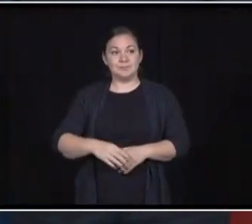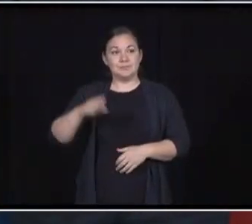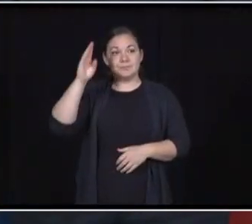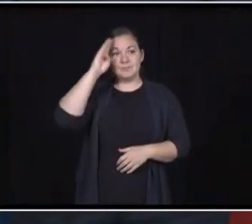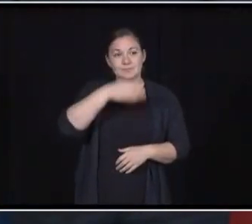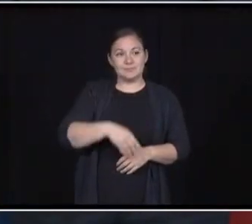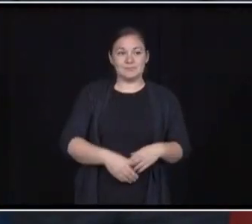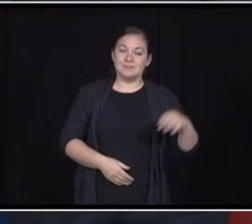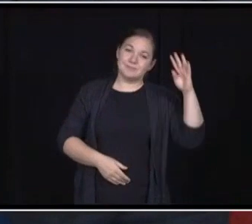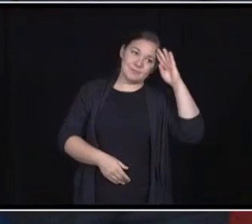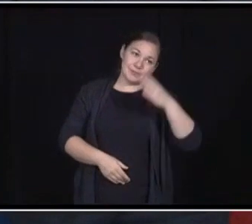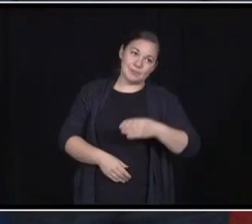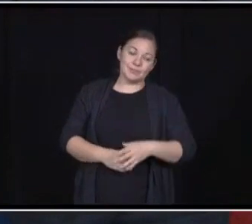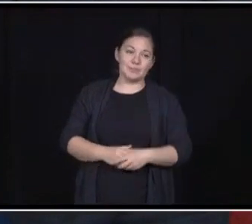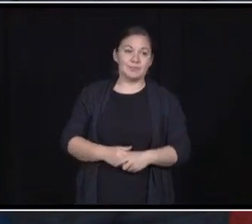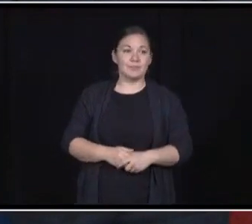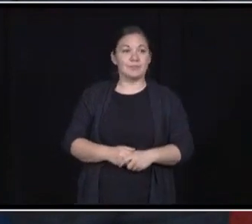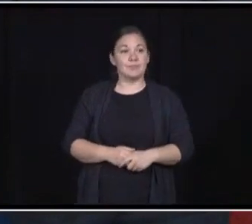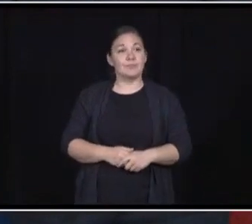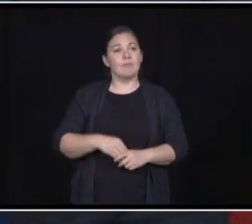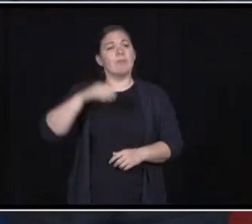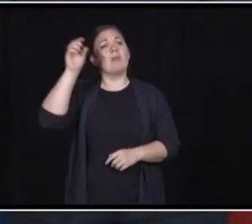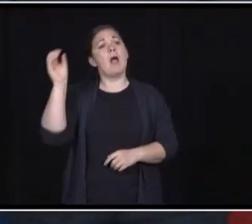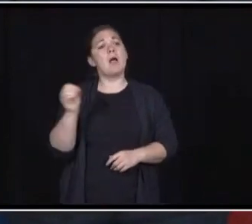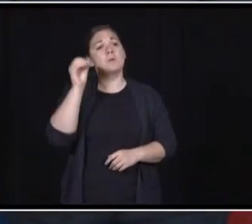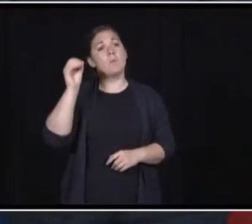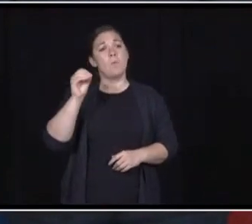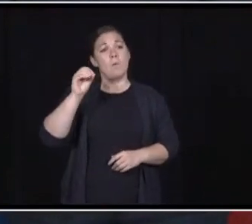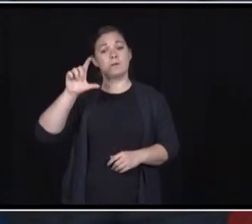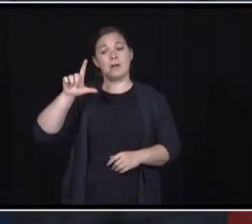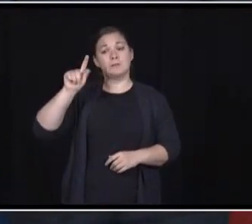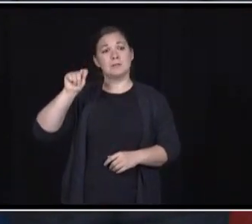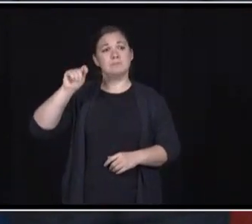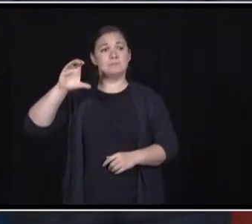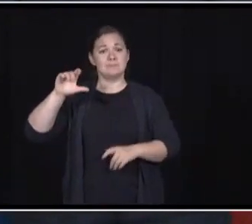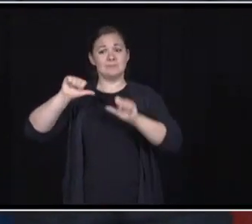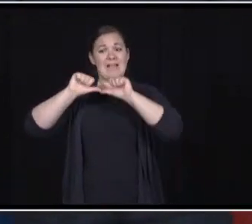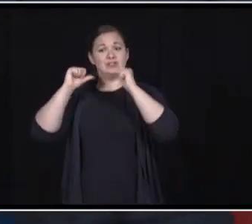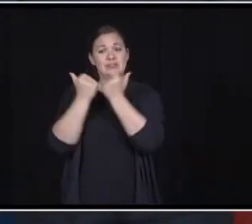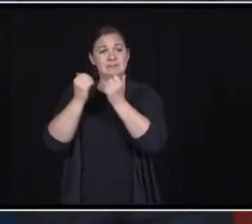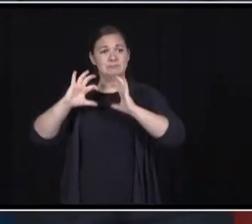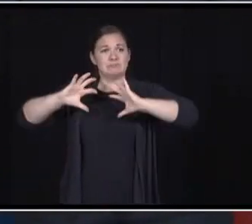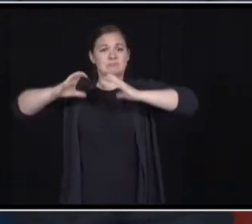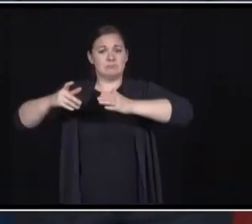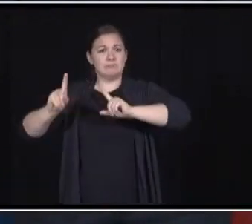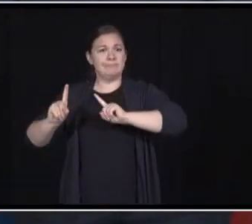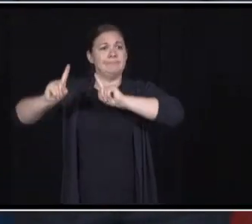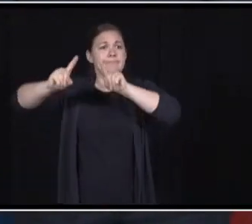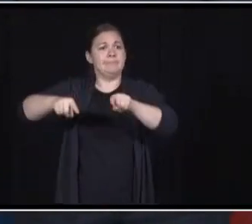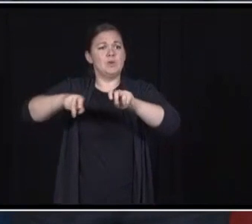a very aggressive way. Next question comes from: from CTV news. The Ontario long-term care Association